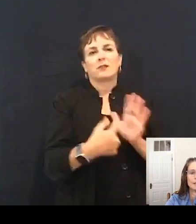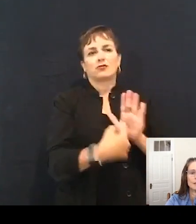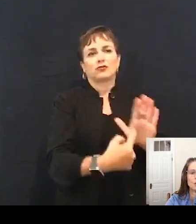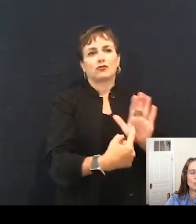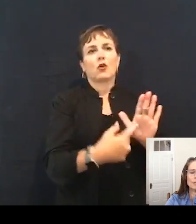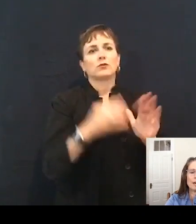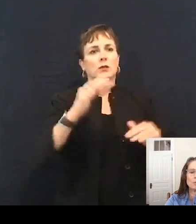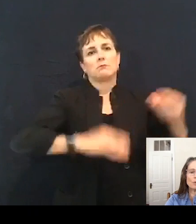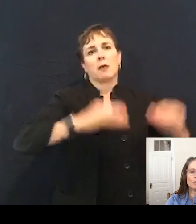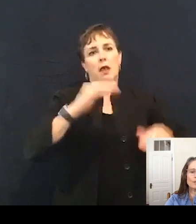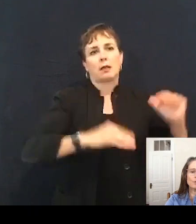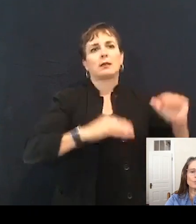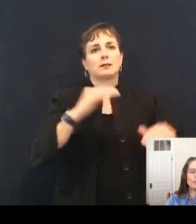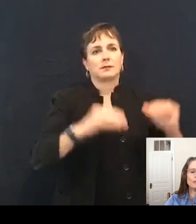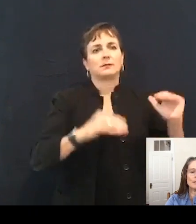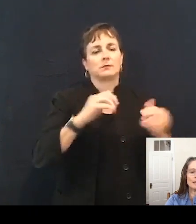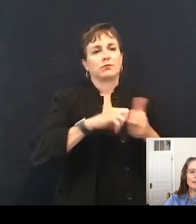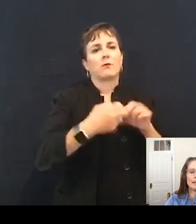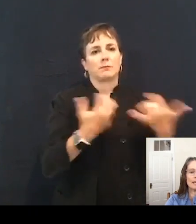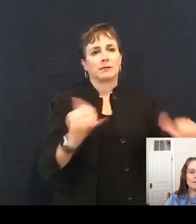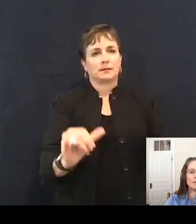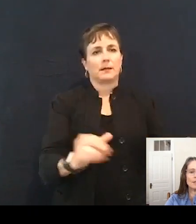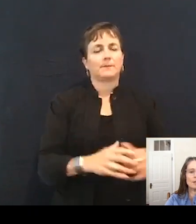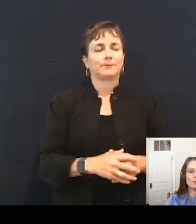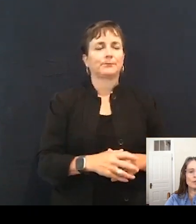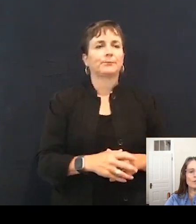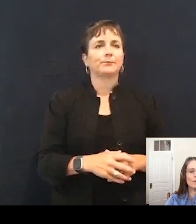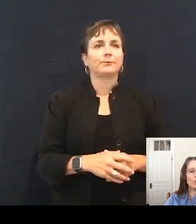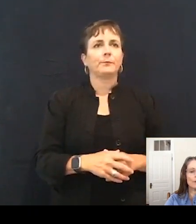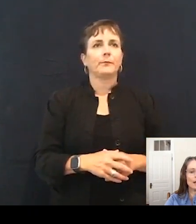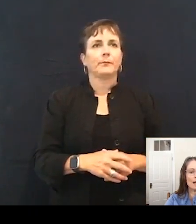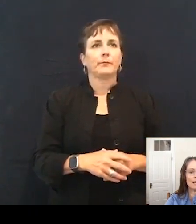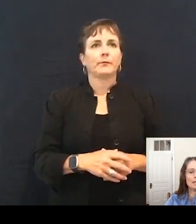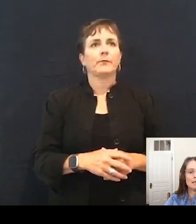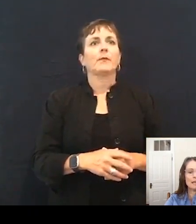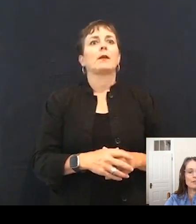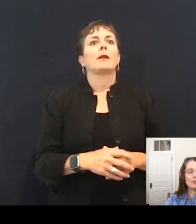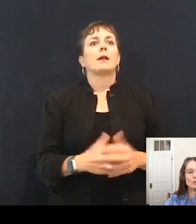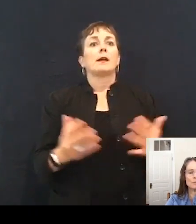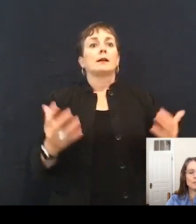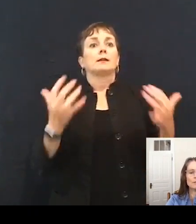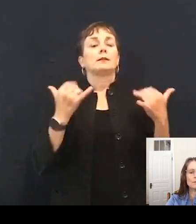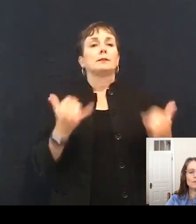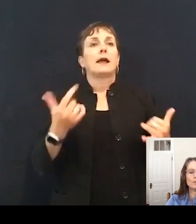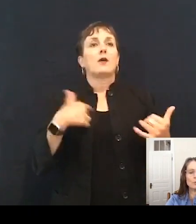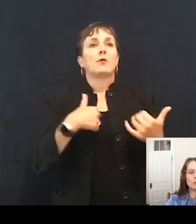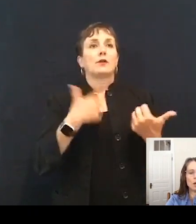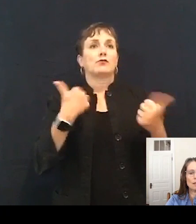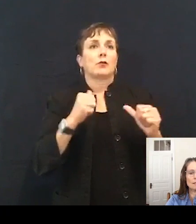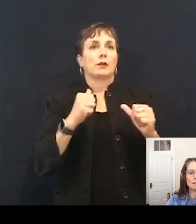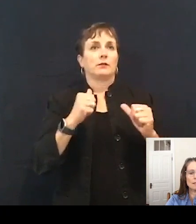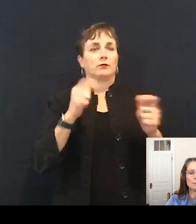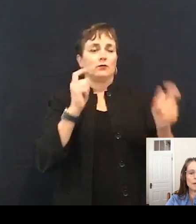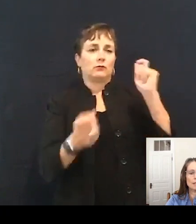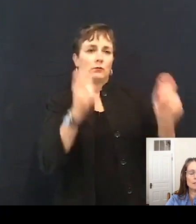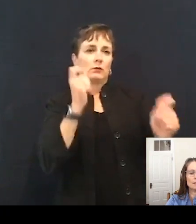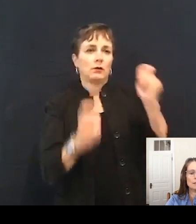We're now working to redesign the AAV therapy for the eye, as a treatment for visual loss in the mice.